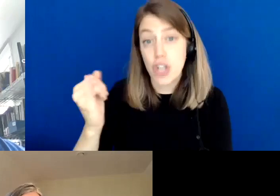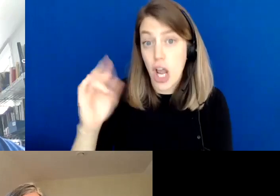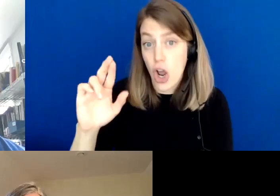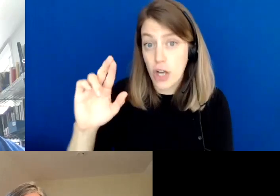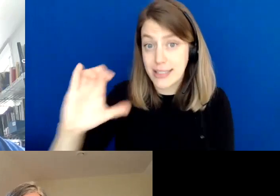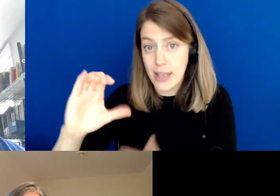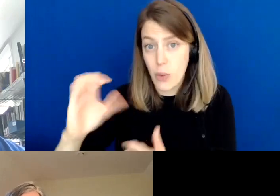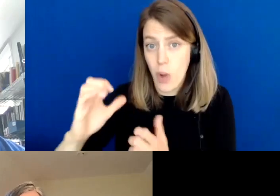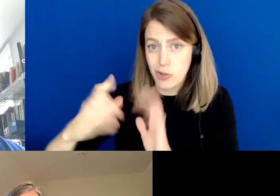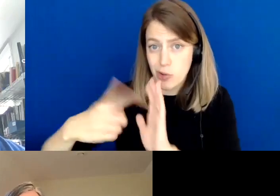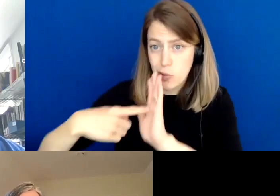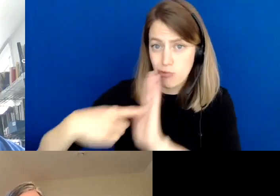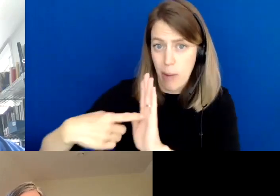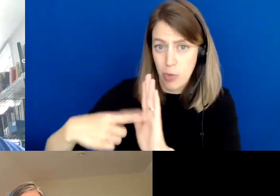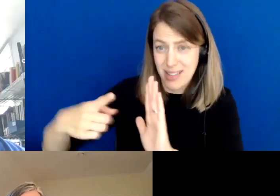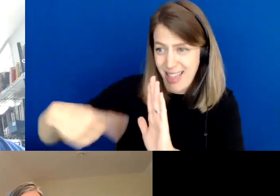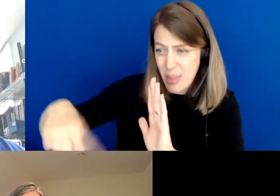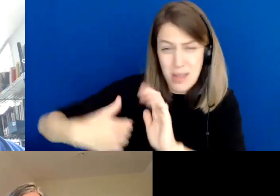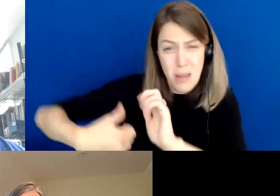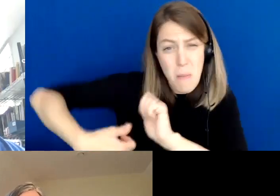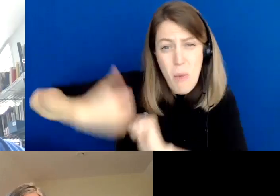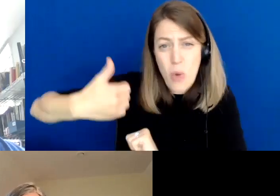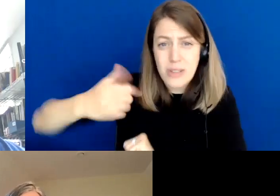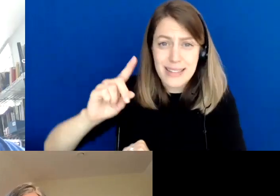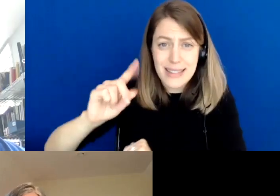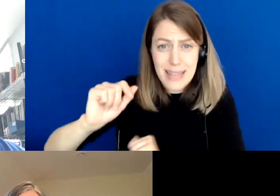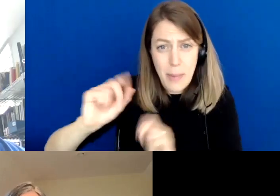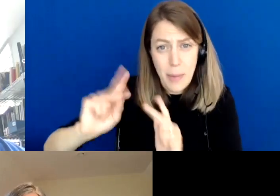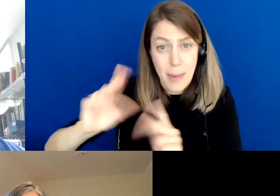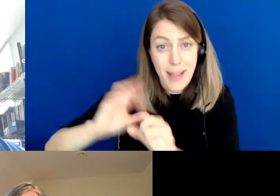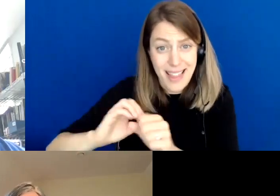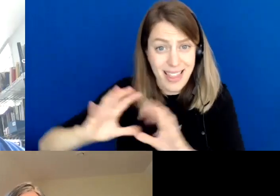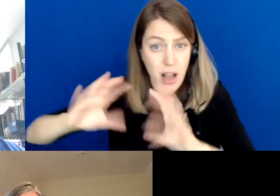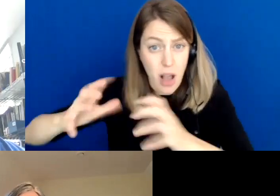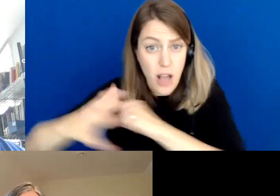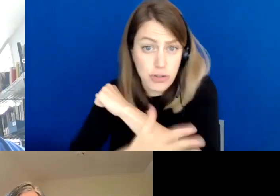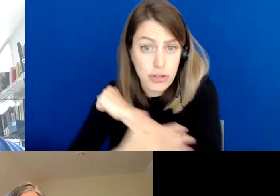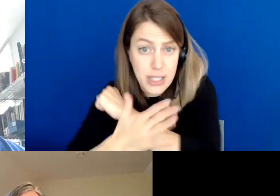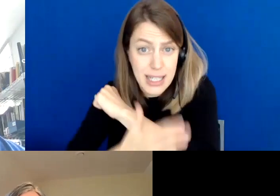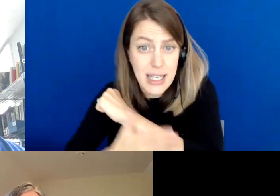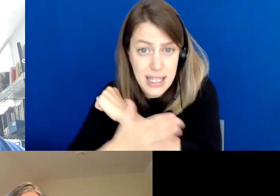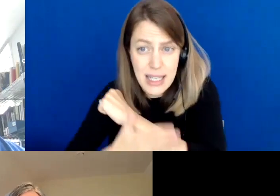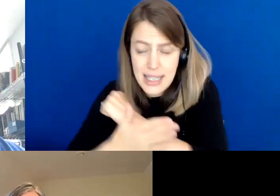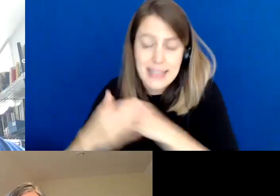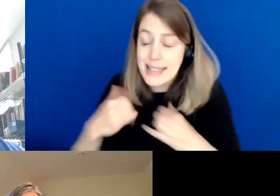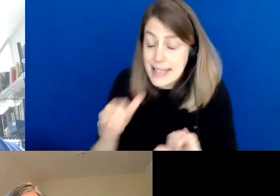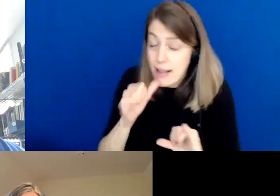Not that what they do would be acceptable for the most disabled people in the country, but that's the image they want to present.